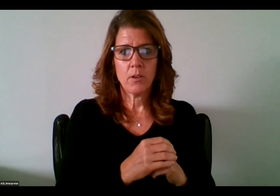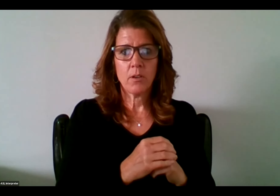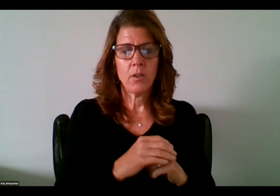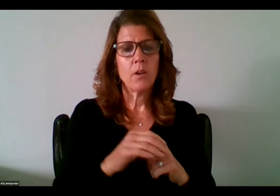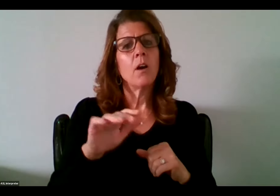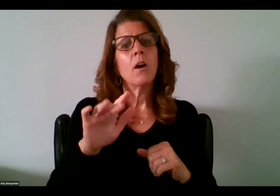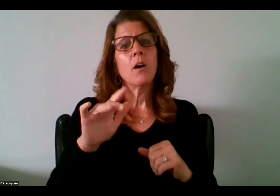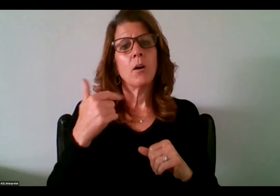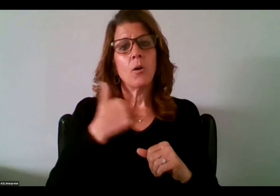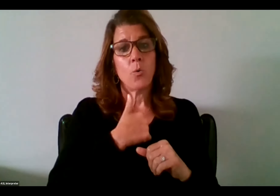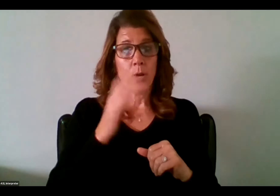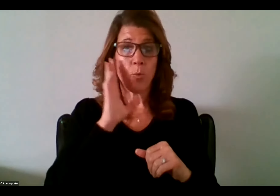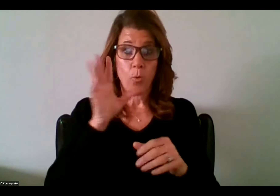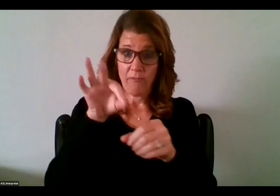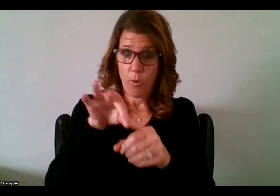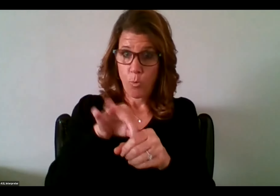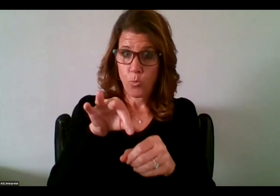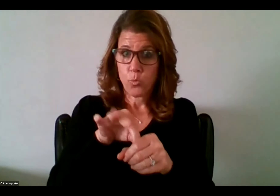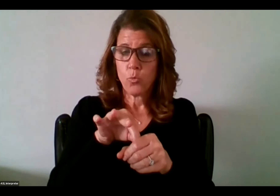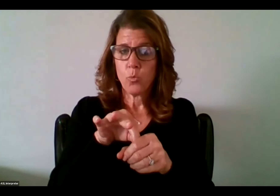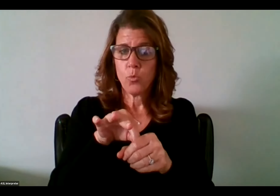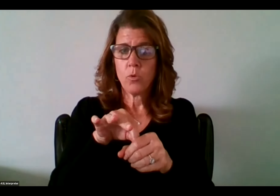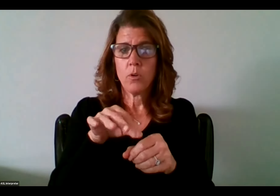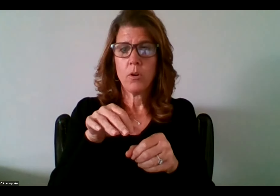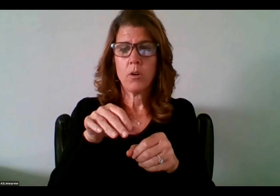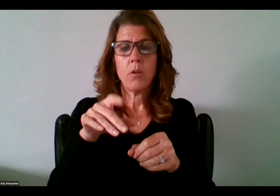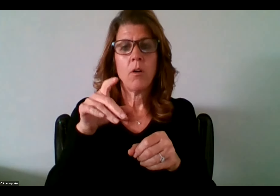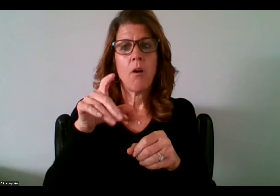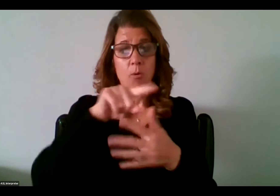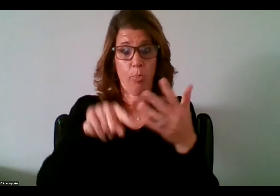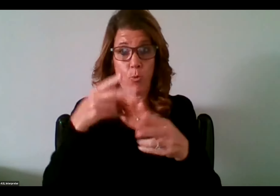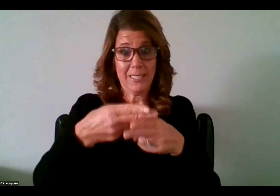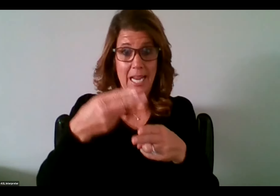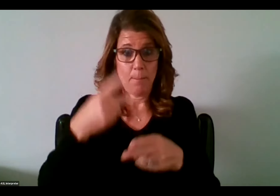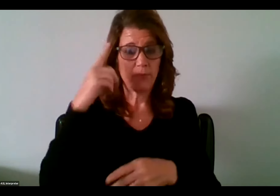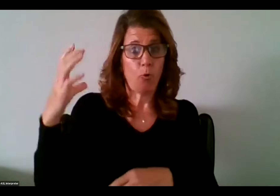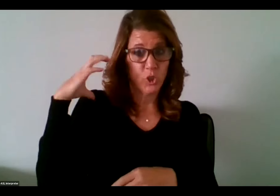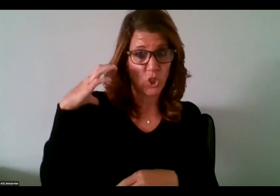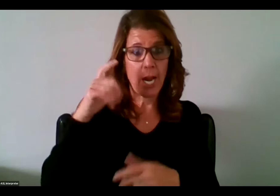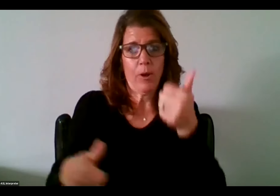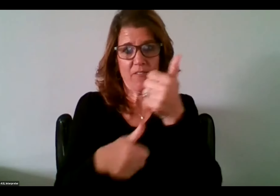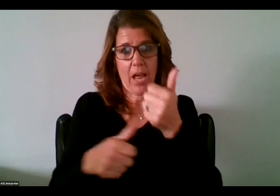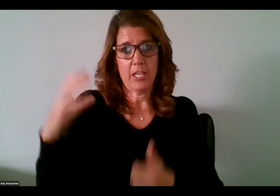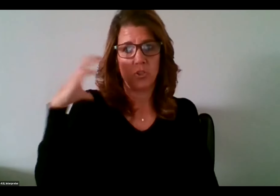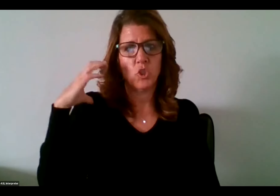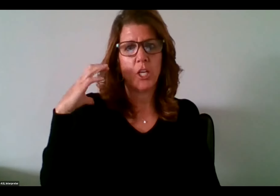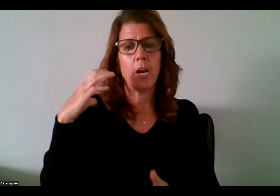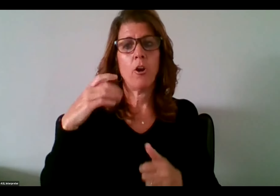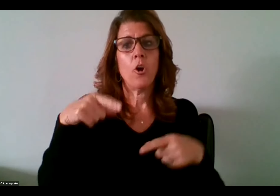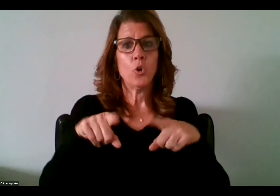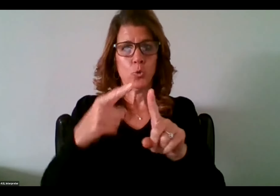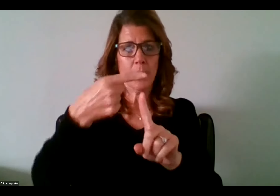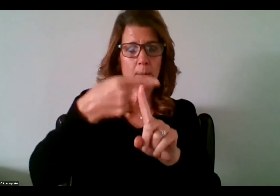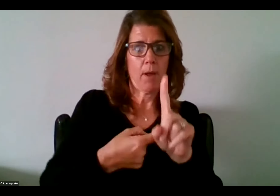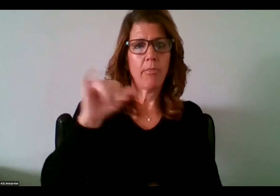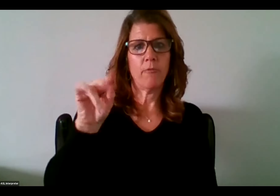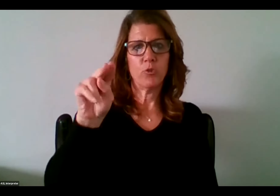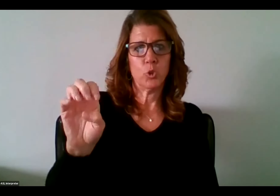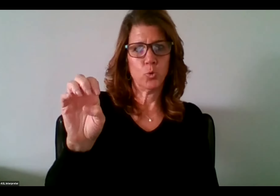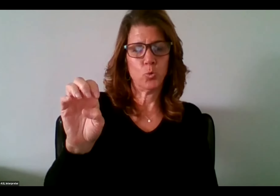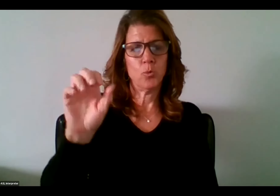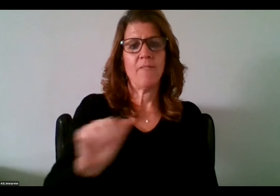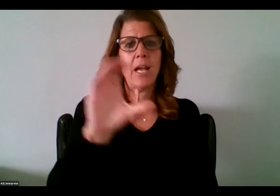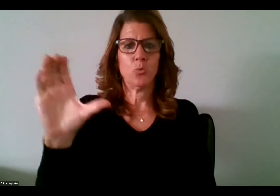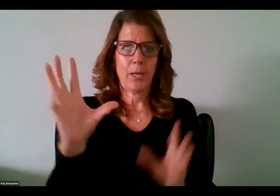we will be voting on the nomination for Vice Chair in the June advisory council meeting.